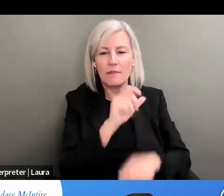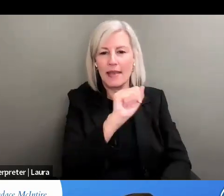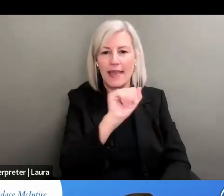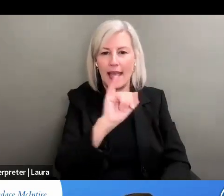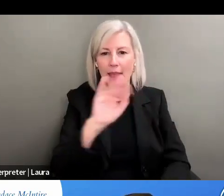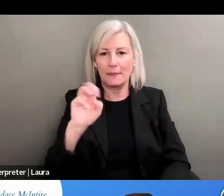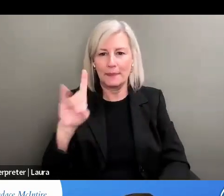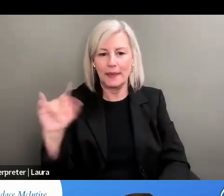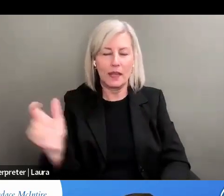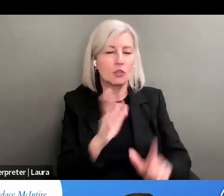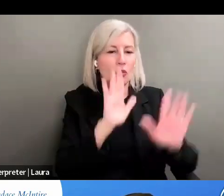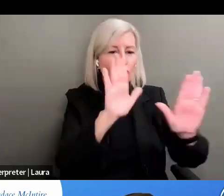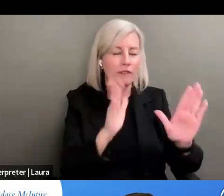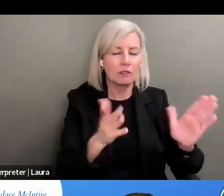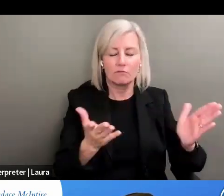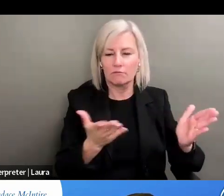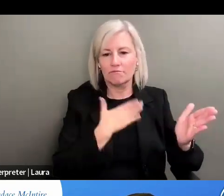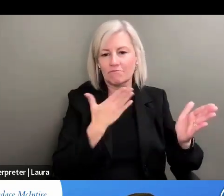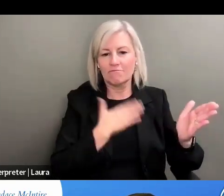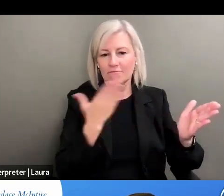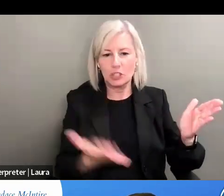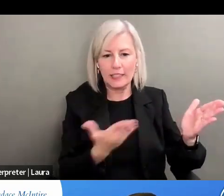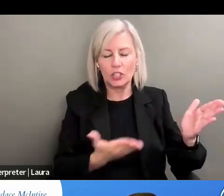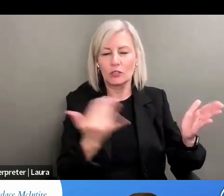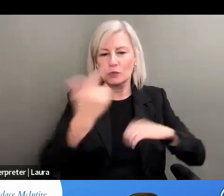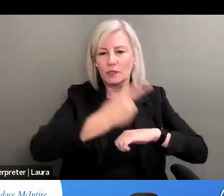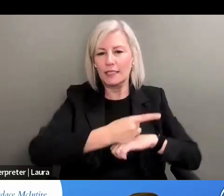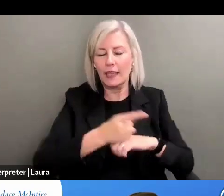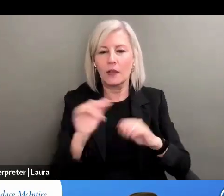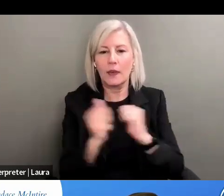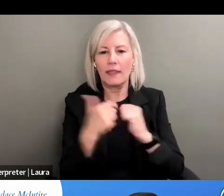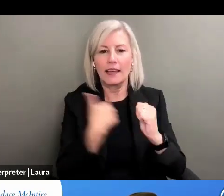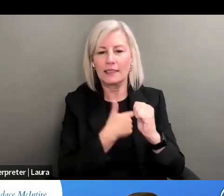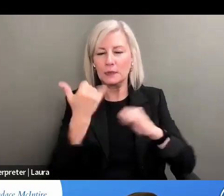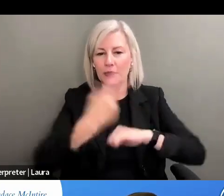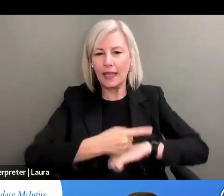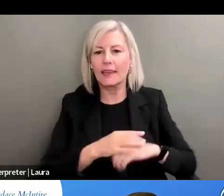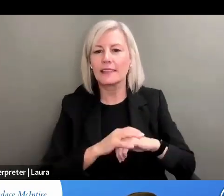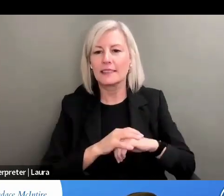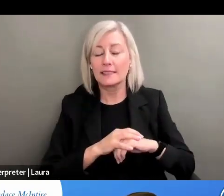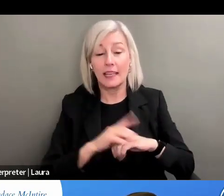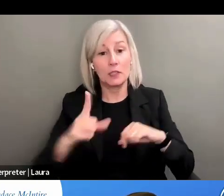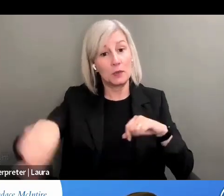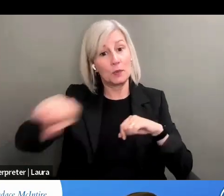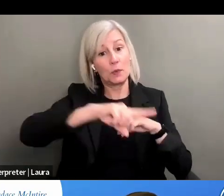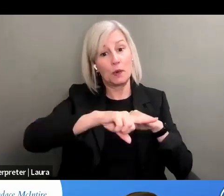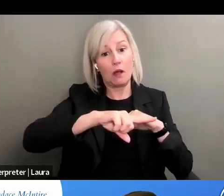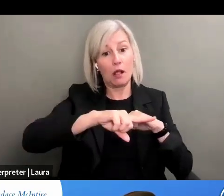We're so grateful to have her here today with us as well. And you all are free to go.